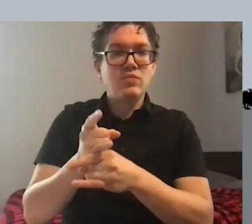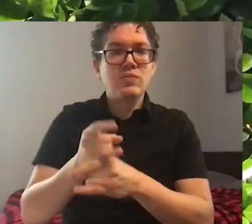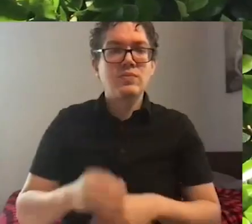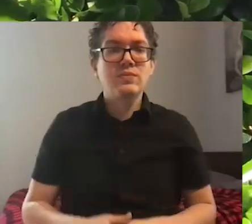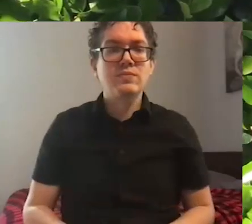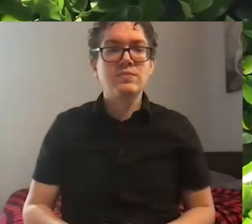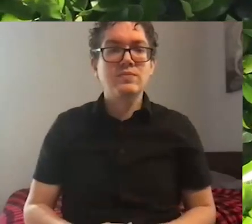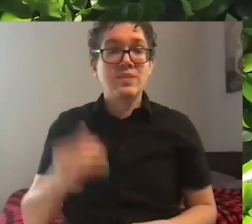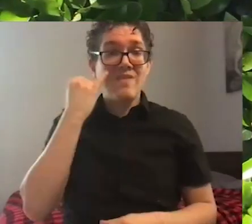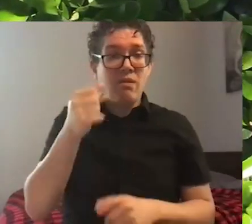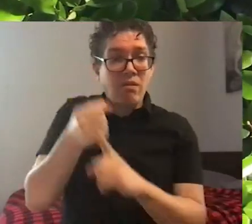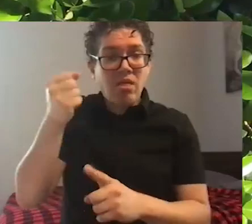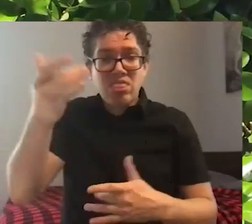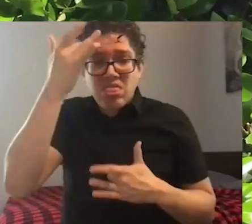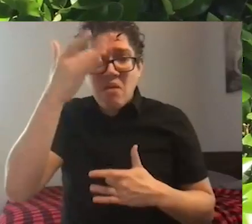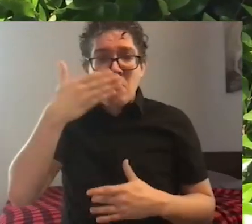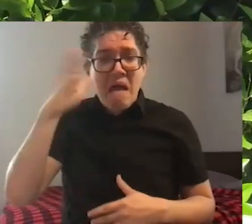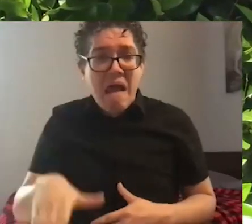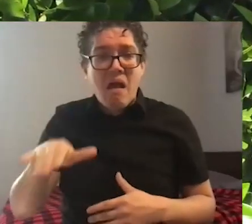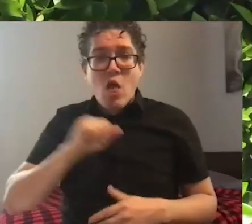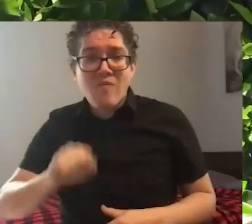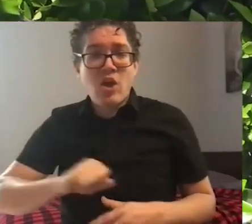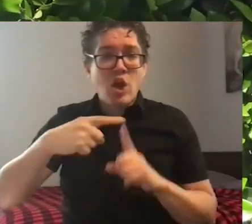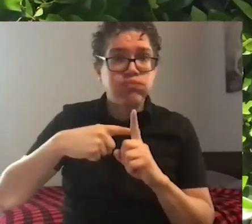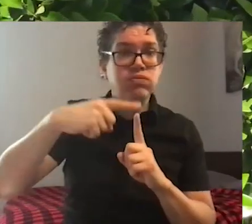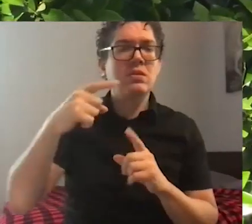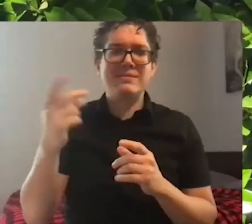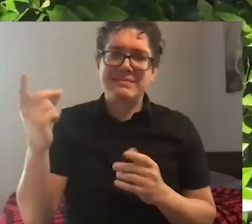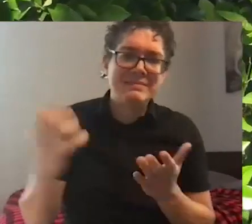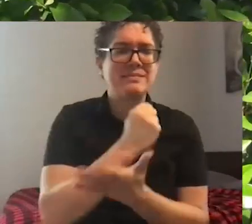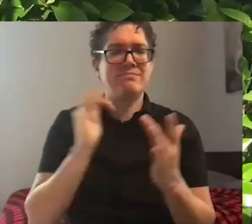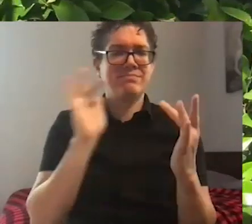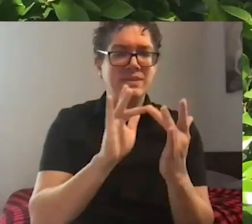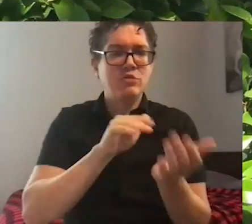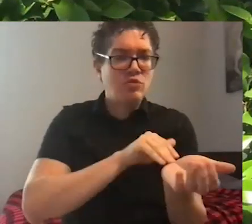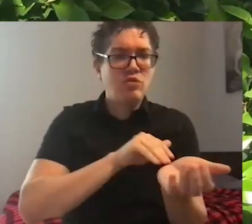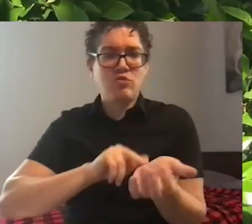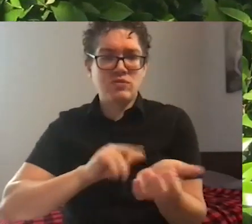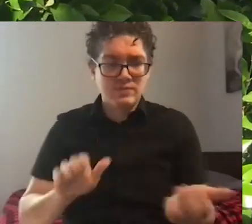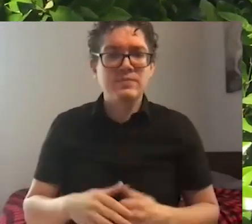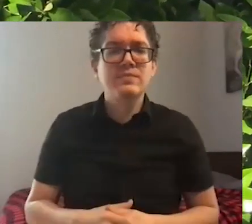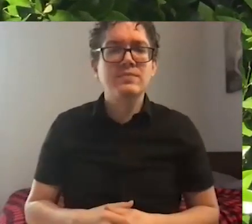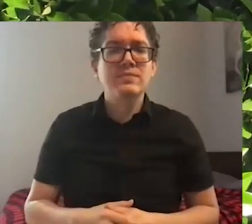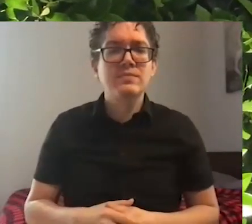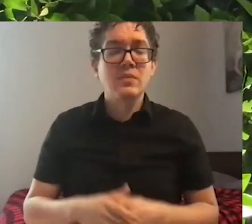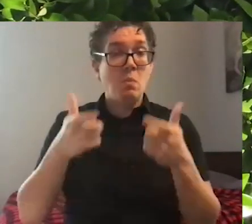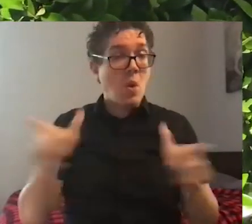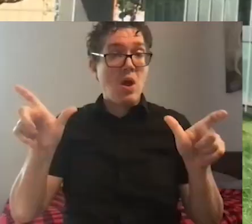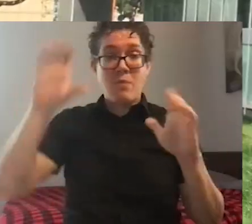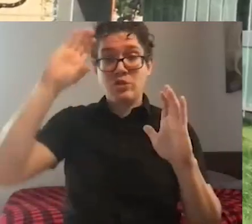It's important to stay home if you're feeling unwell, but if you do have a fever, cough or difficulty breathing, seek medical care early.